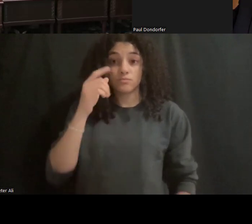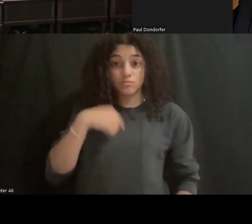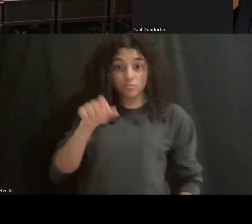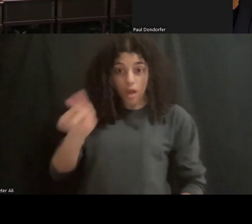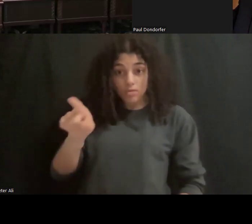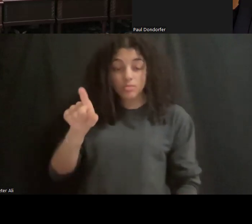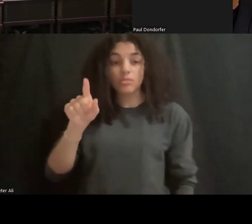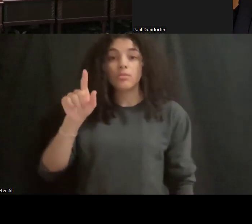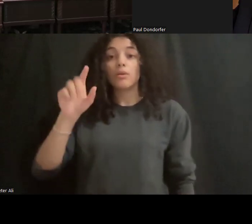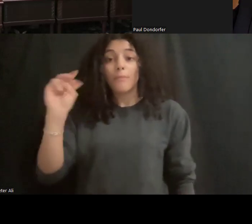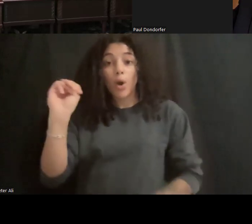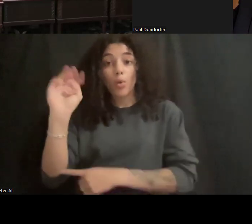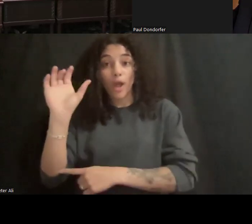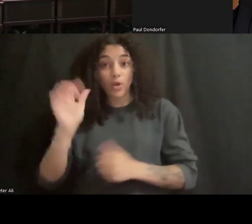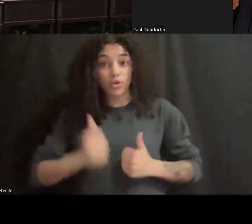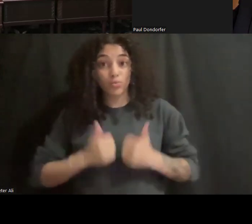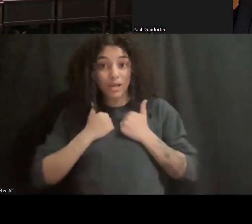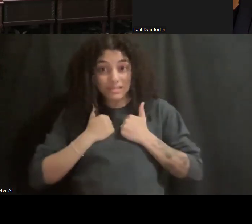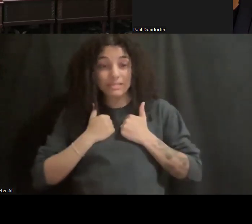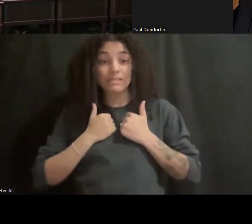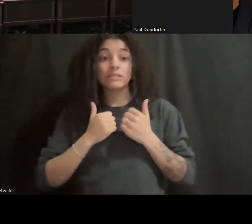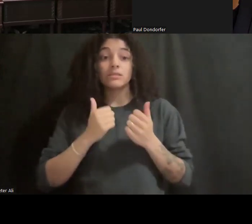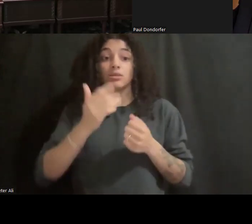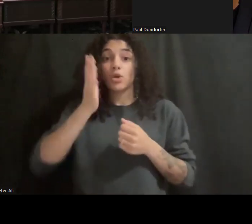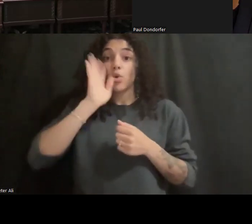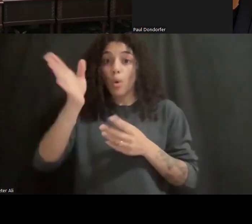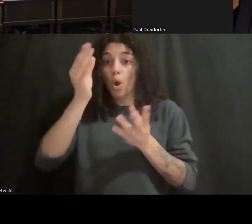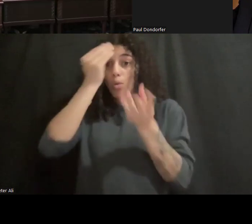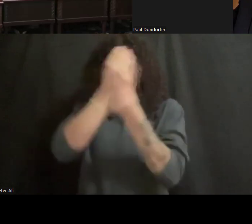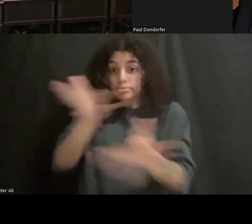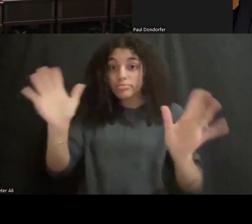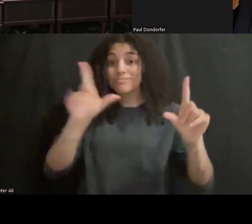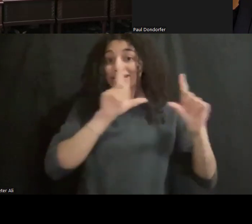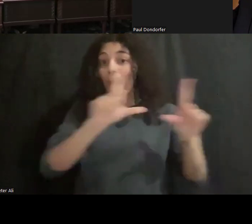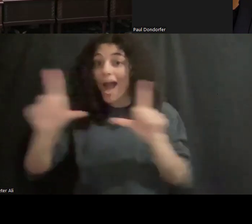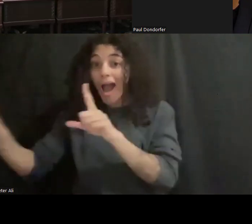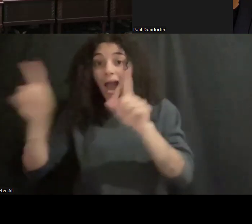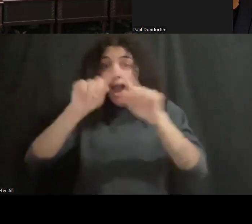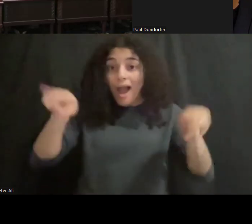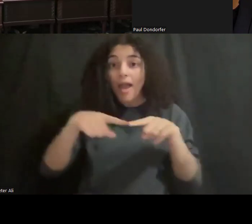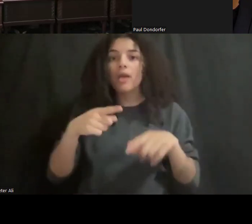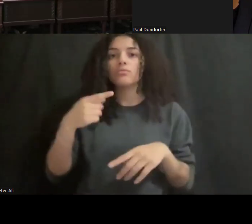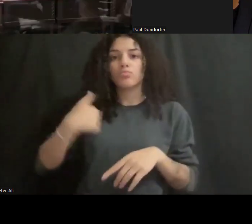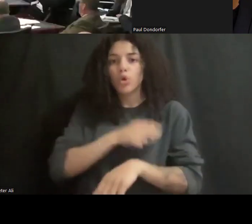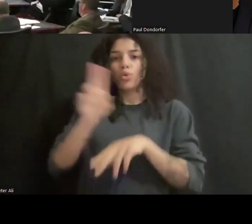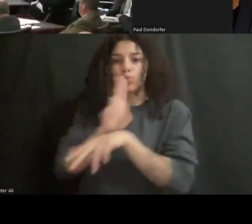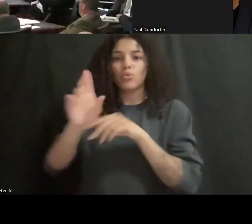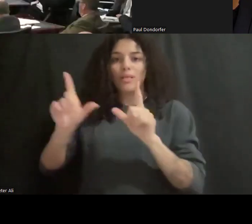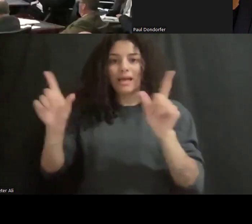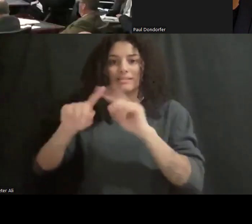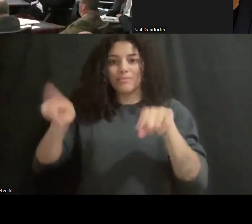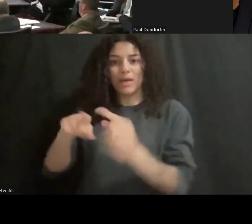County residents that uh license plate readers are in use in a specific area